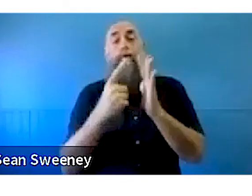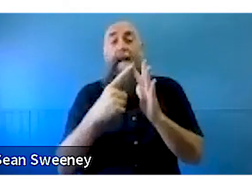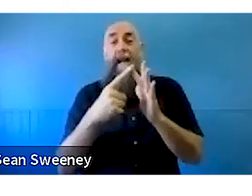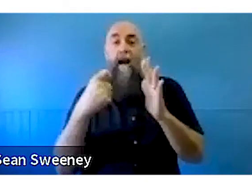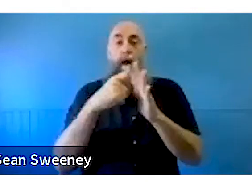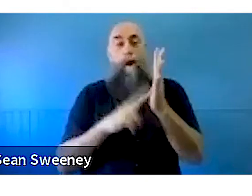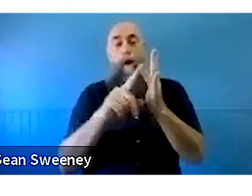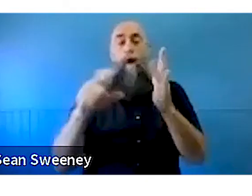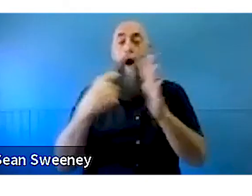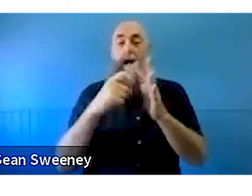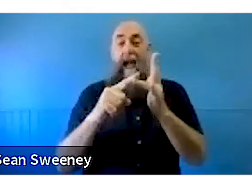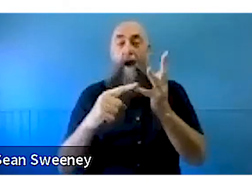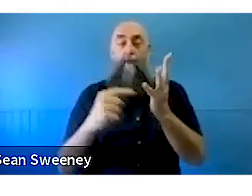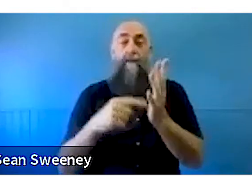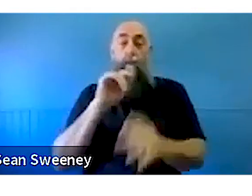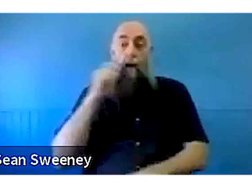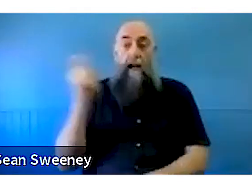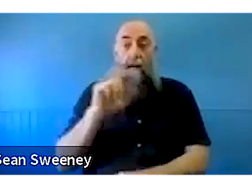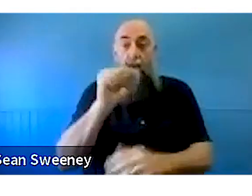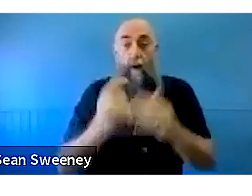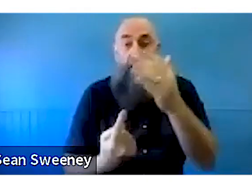Disabled or not.